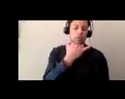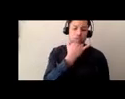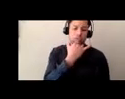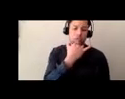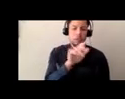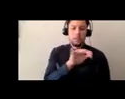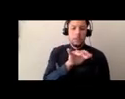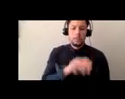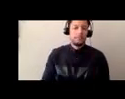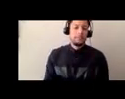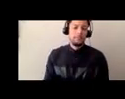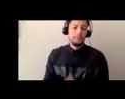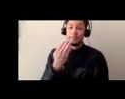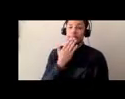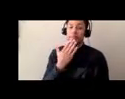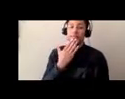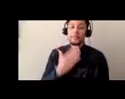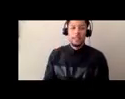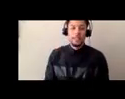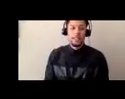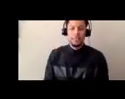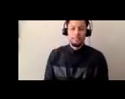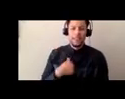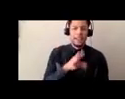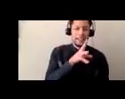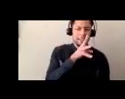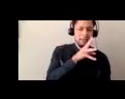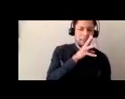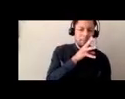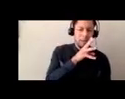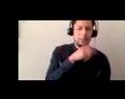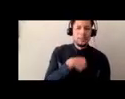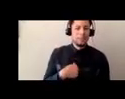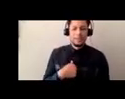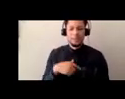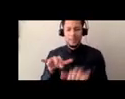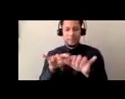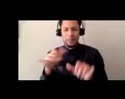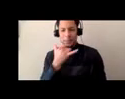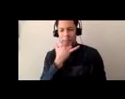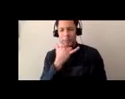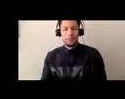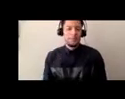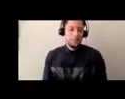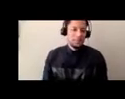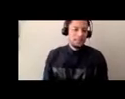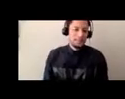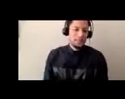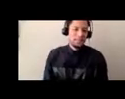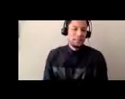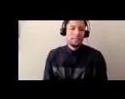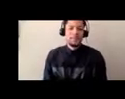I said it out loud.